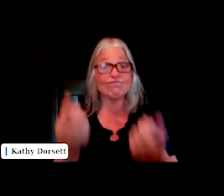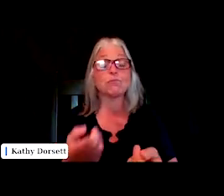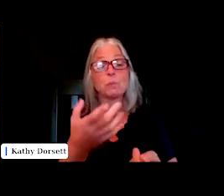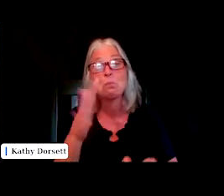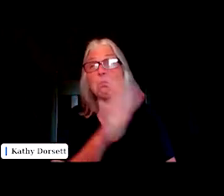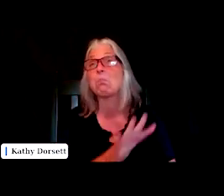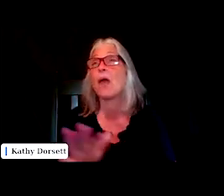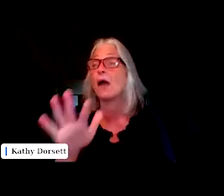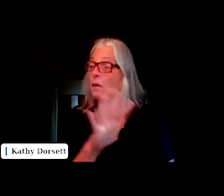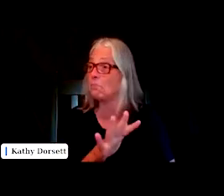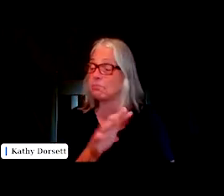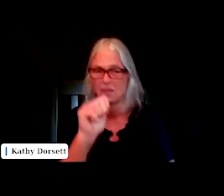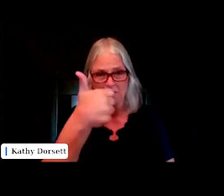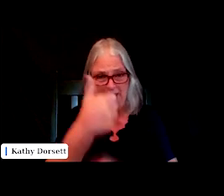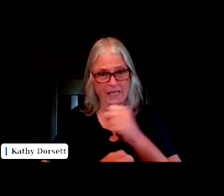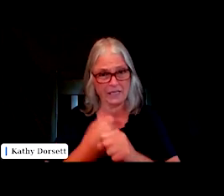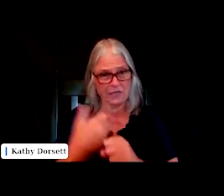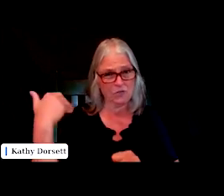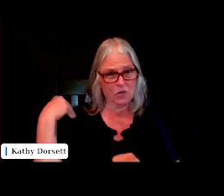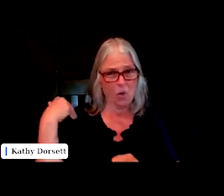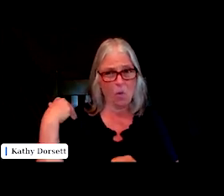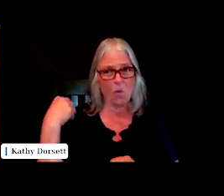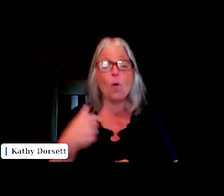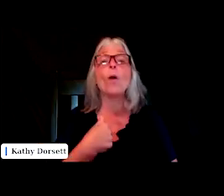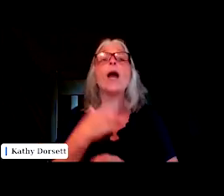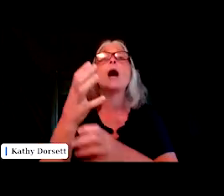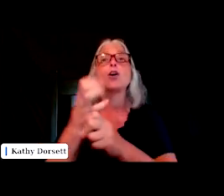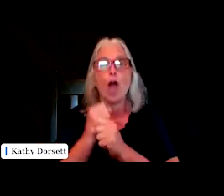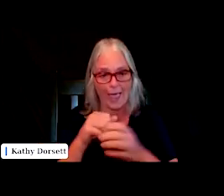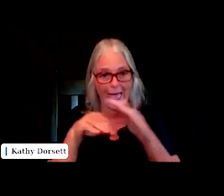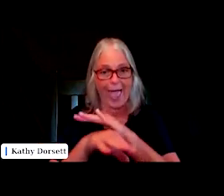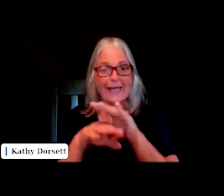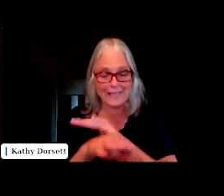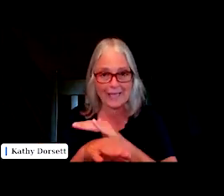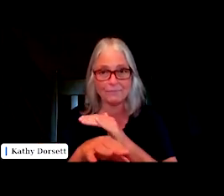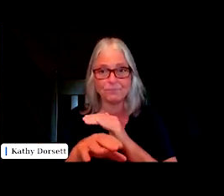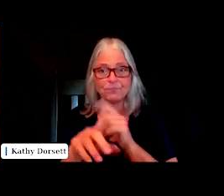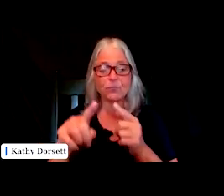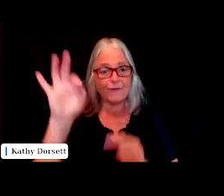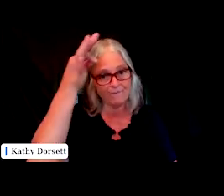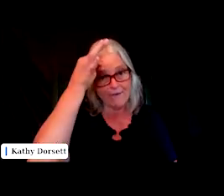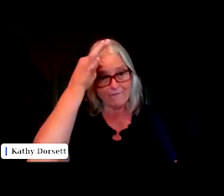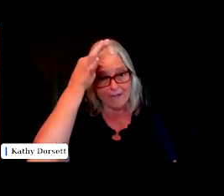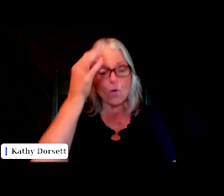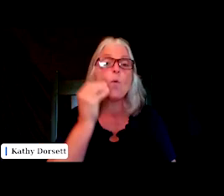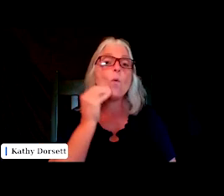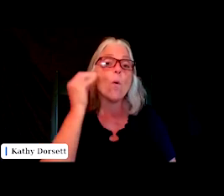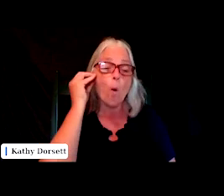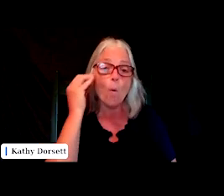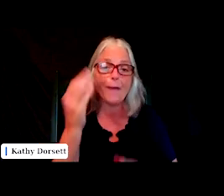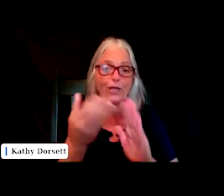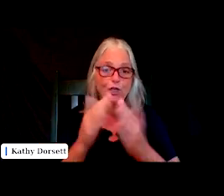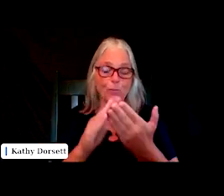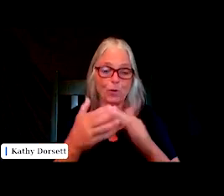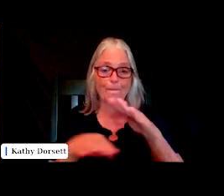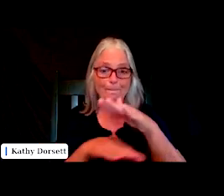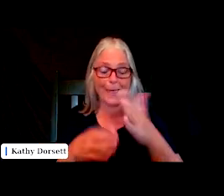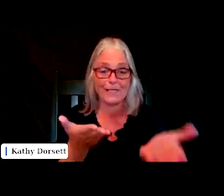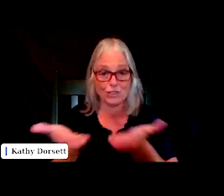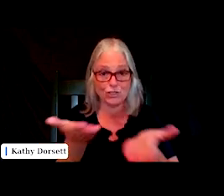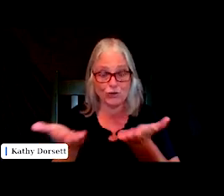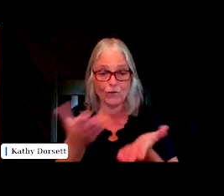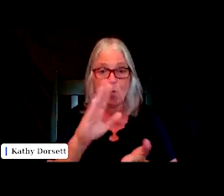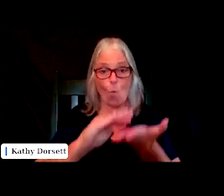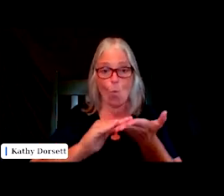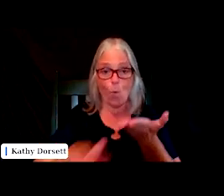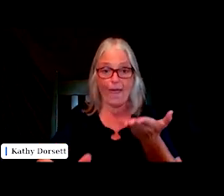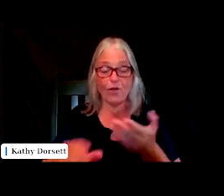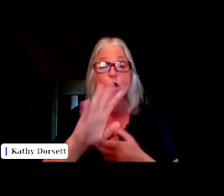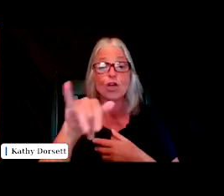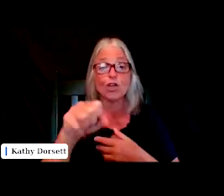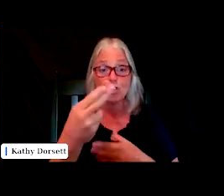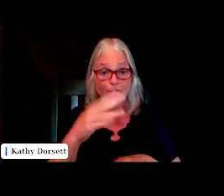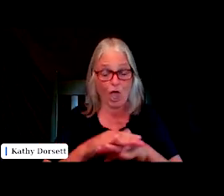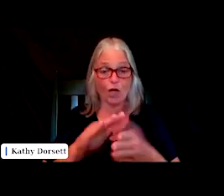Little over 10 years ago got access to a Federal home and community based services. Waiver, Josh is on a waiver called.